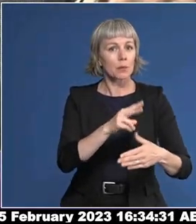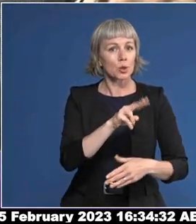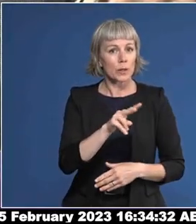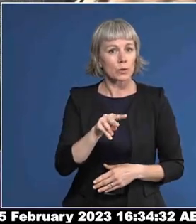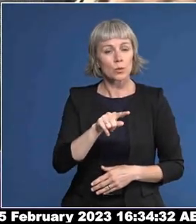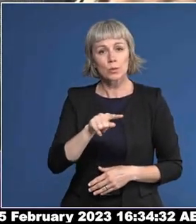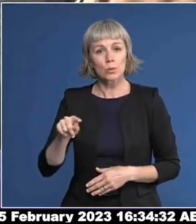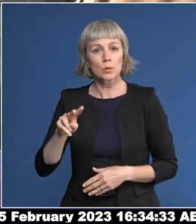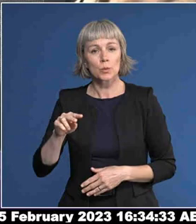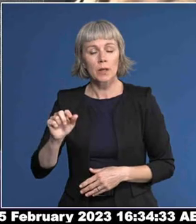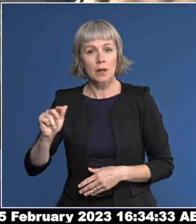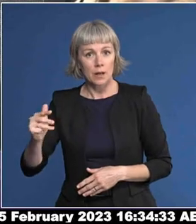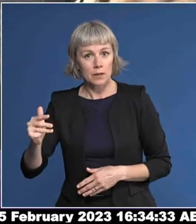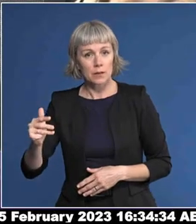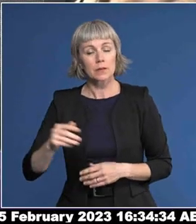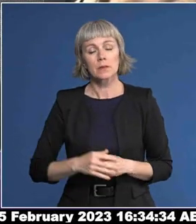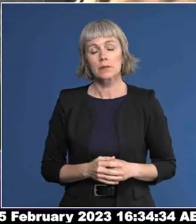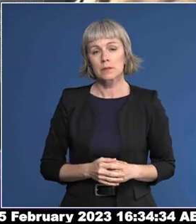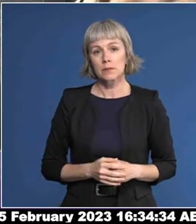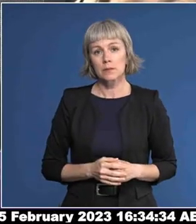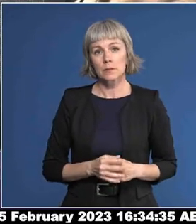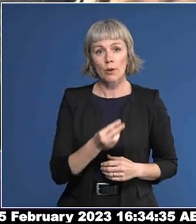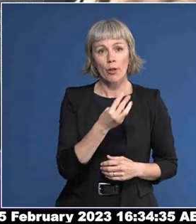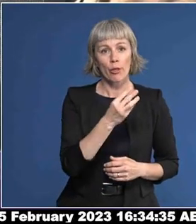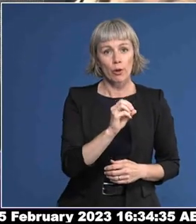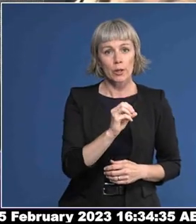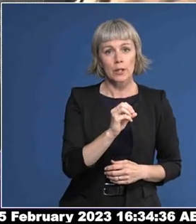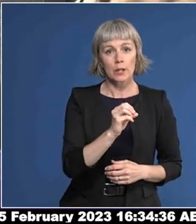they be given the exhibit numbers 32-6.1 to 32-6.8.